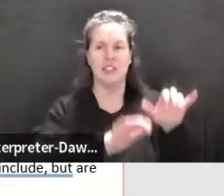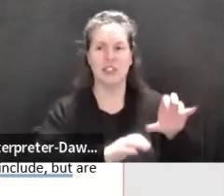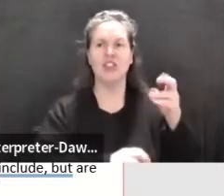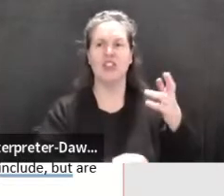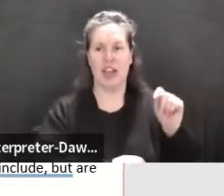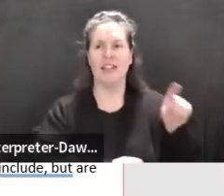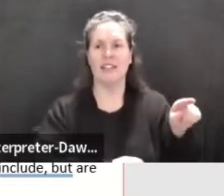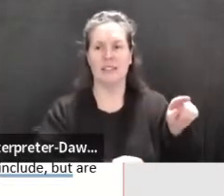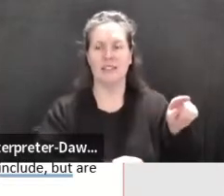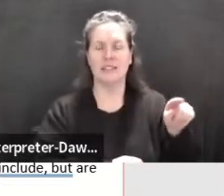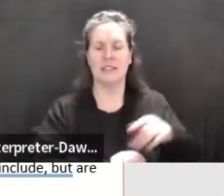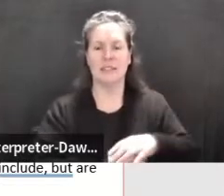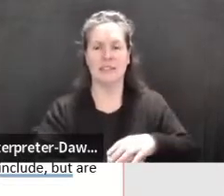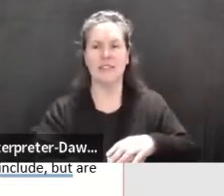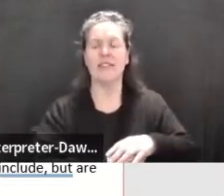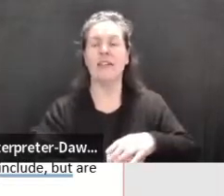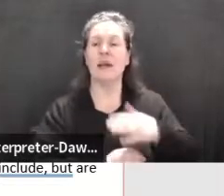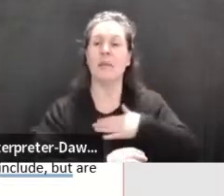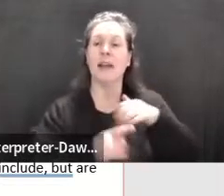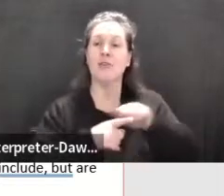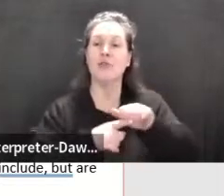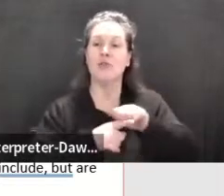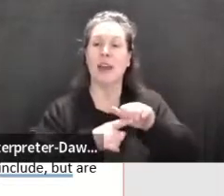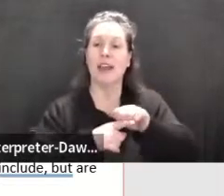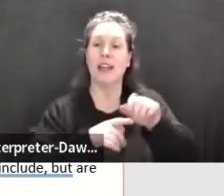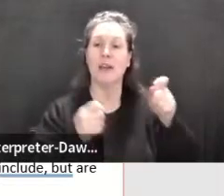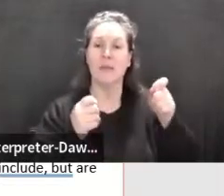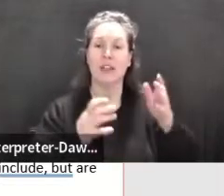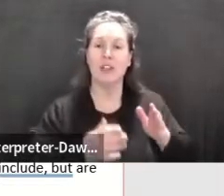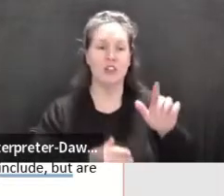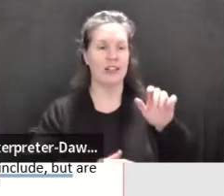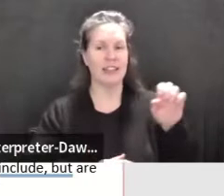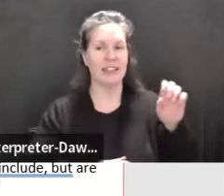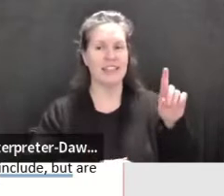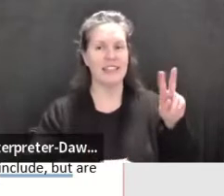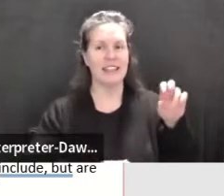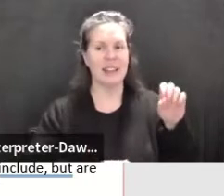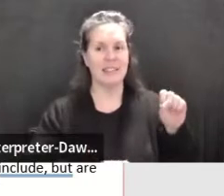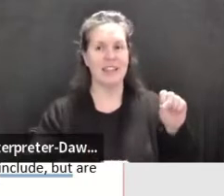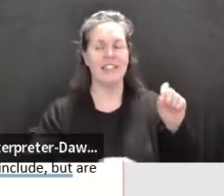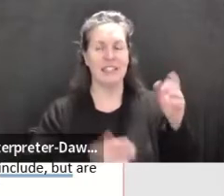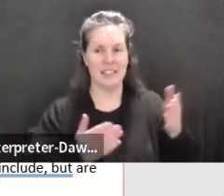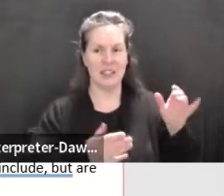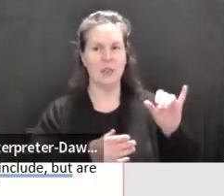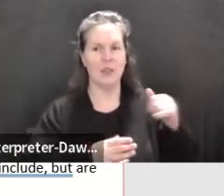my training manager, Lee Davis is also here and he can help me if I forget anything.